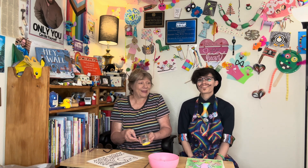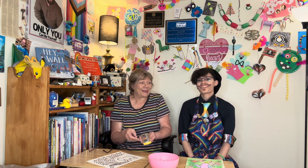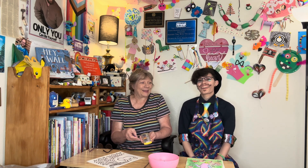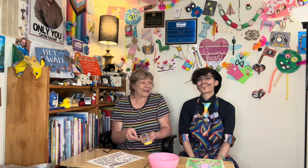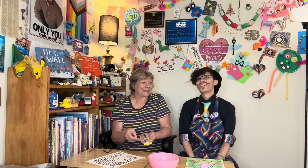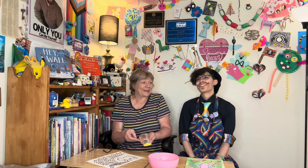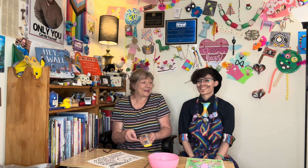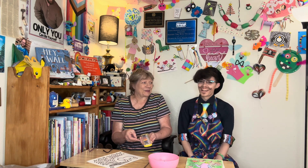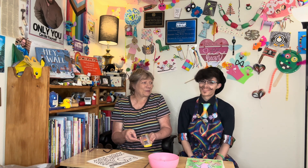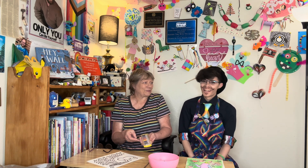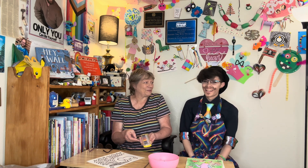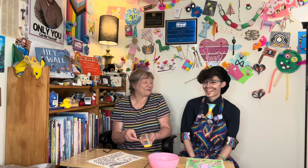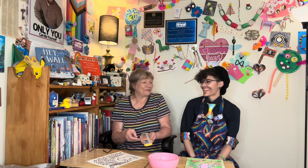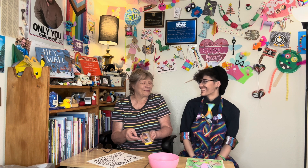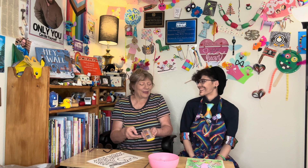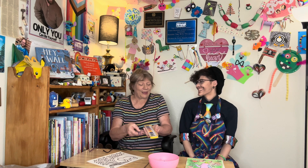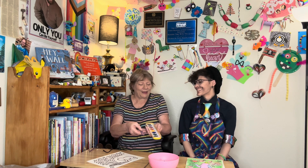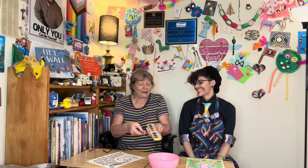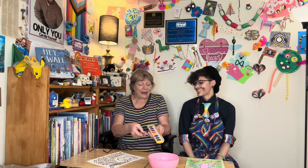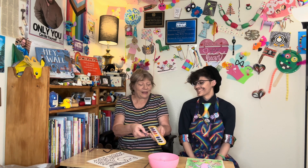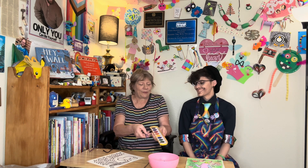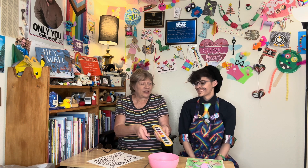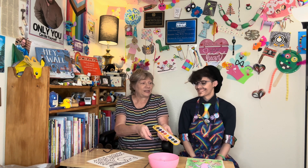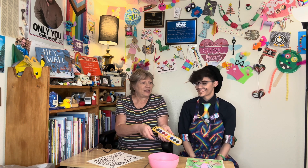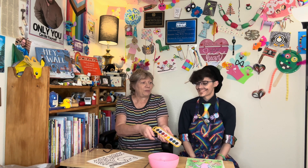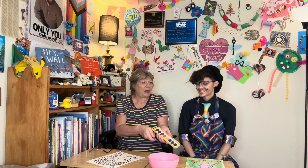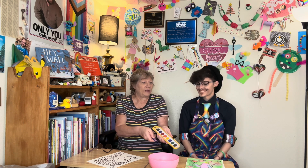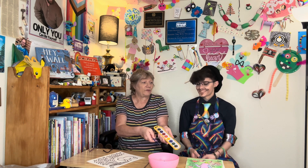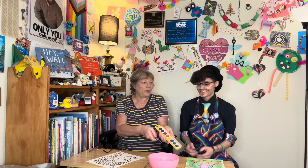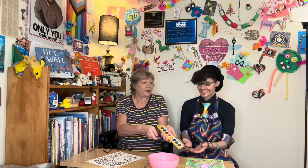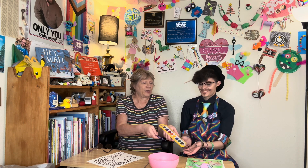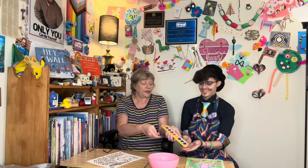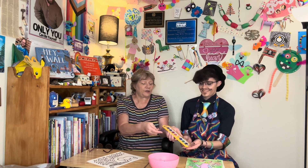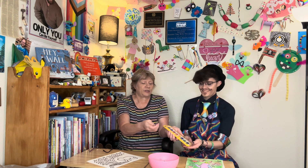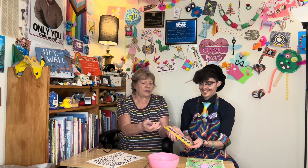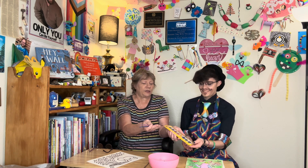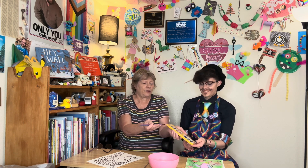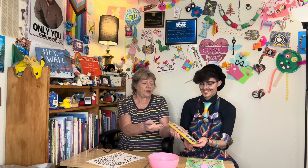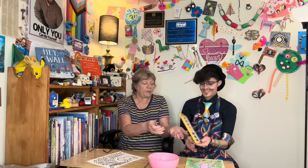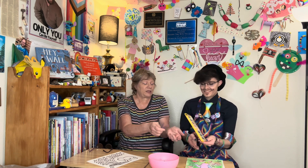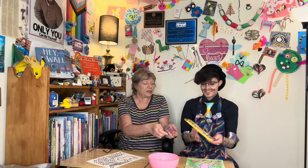create all the time. BARB: All right! Then we just need a palette of watercolors, and you know, your basic